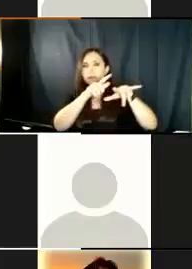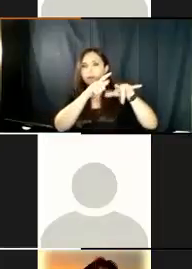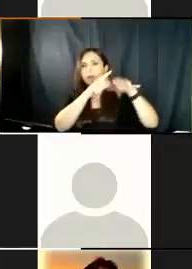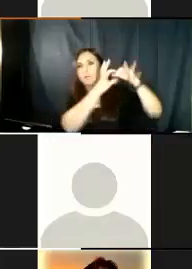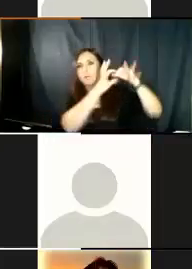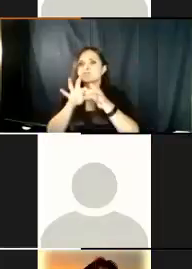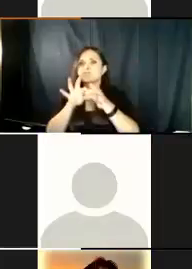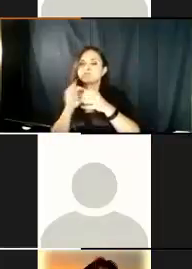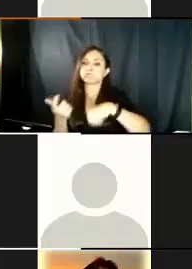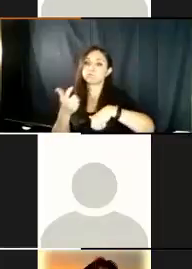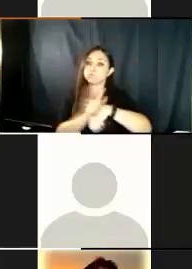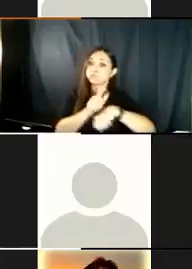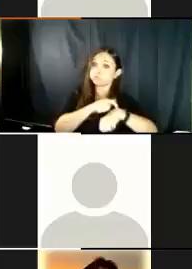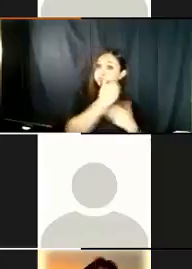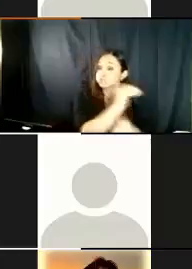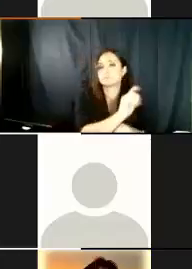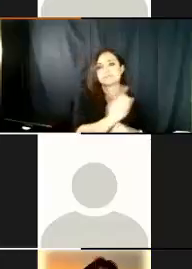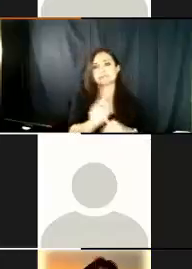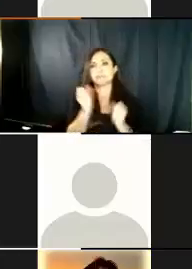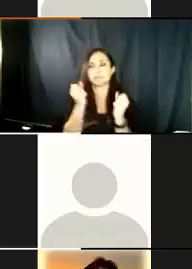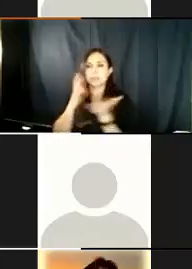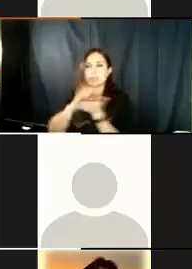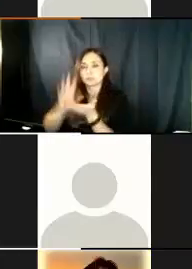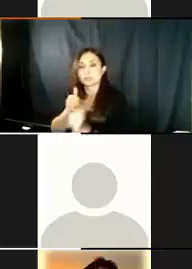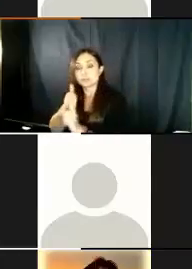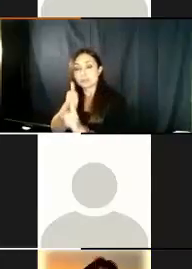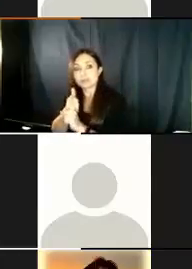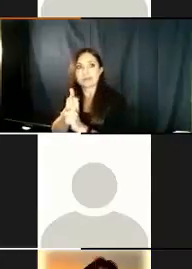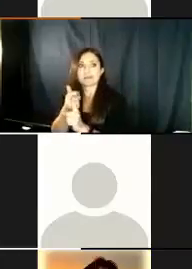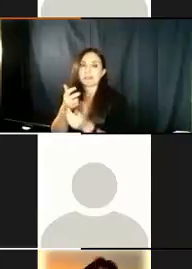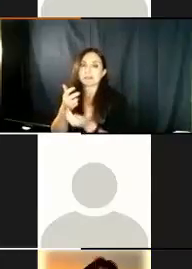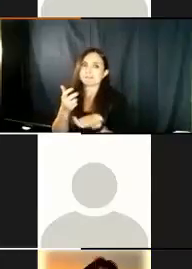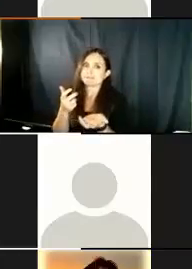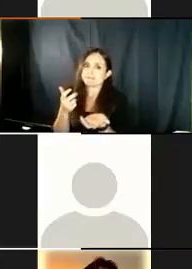so we have a lot of students who maybe have medical issues, who are traveling for some